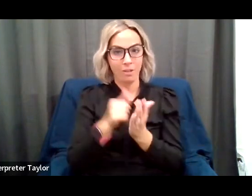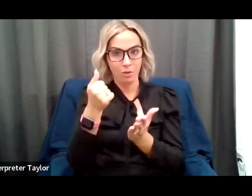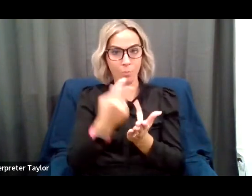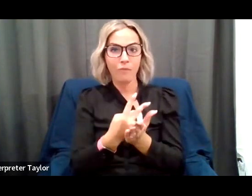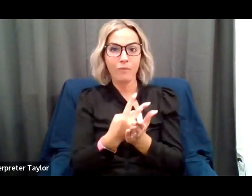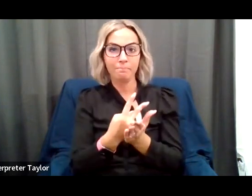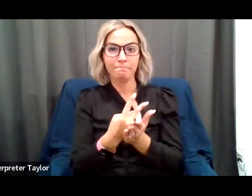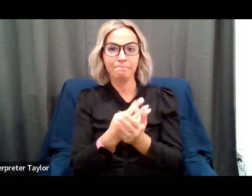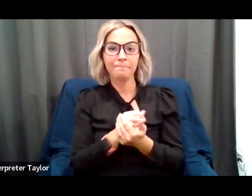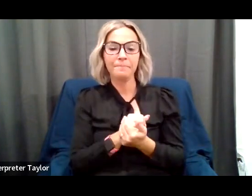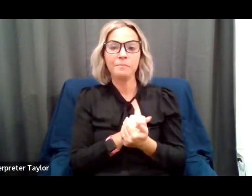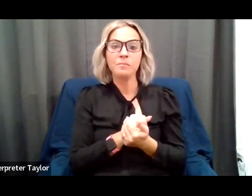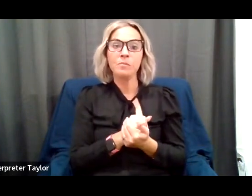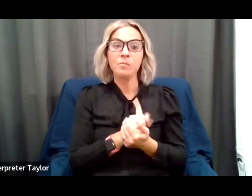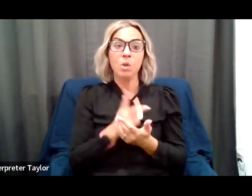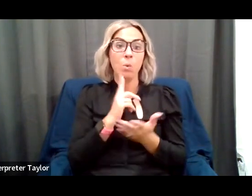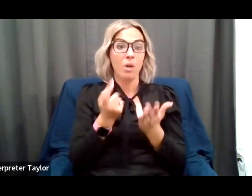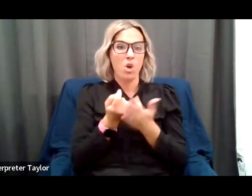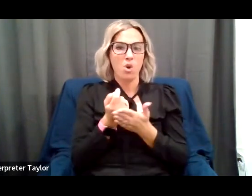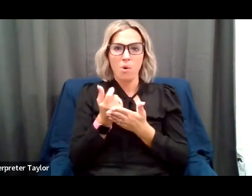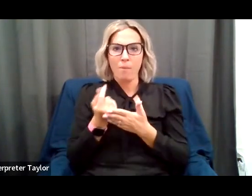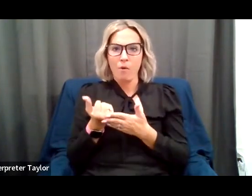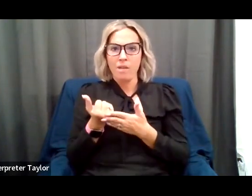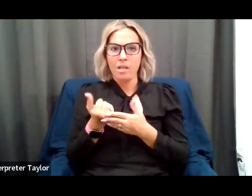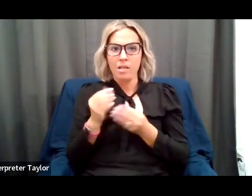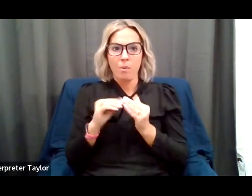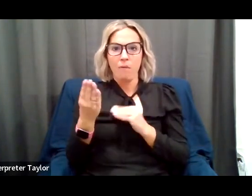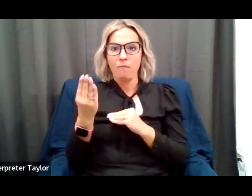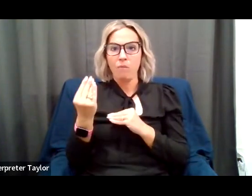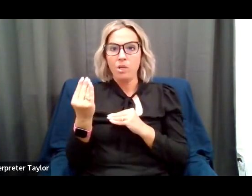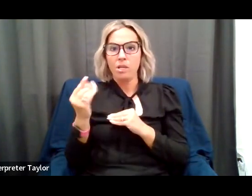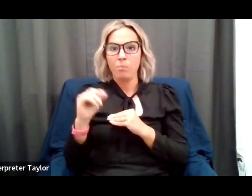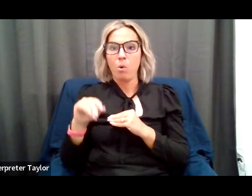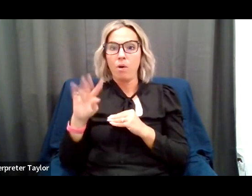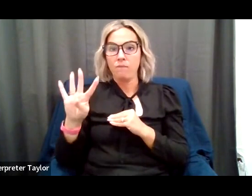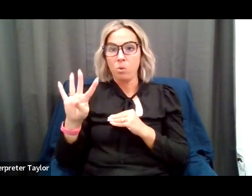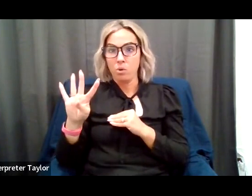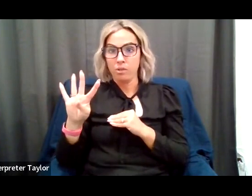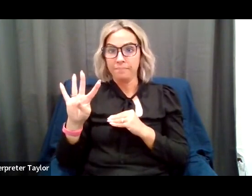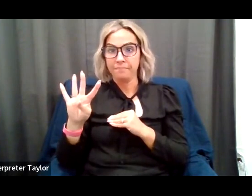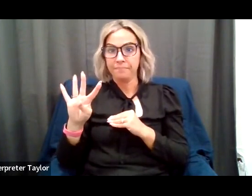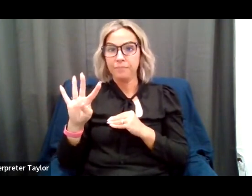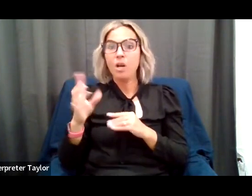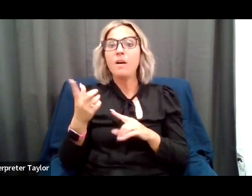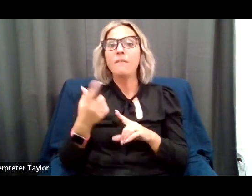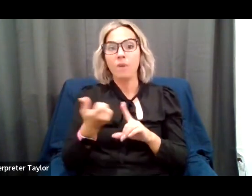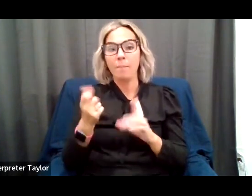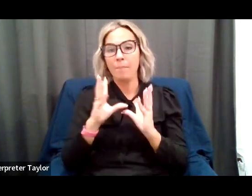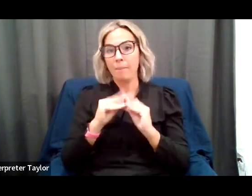and we are removing Item #14.4 from the meeting agenda.